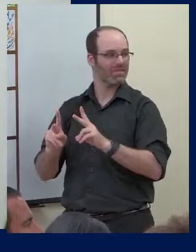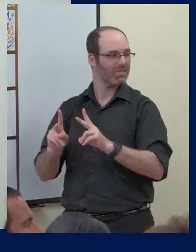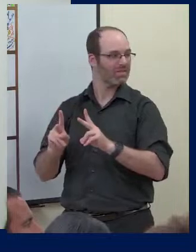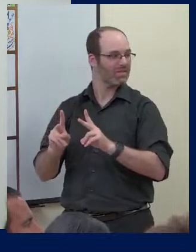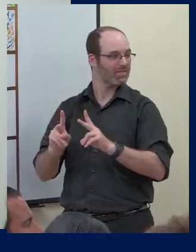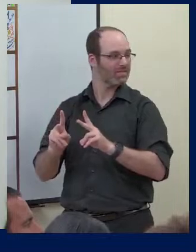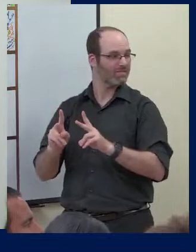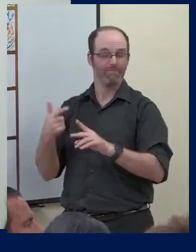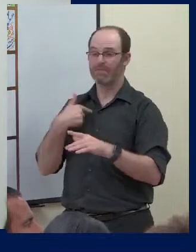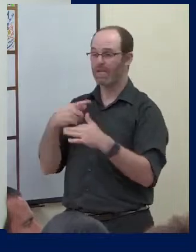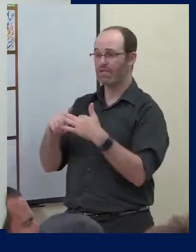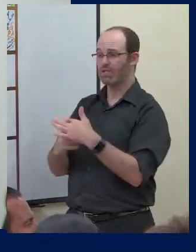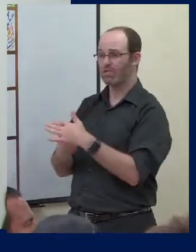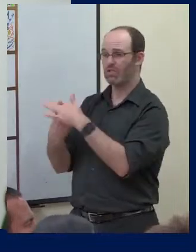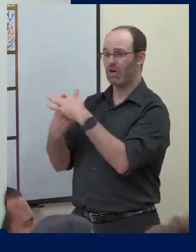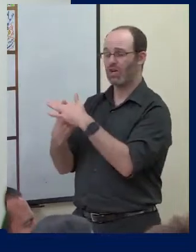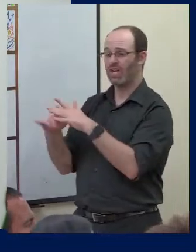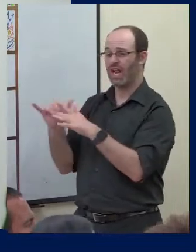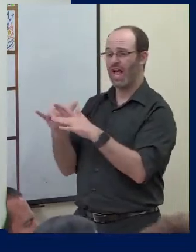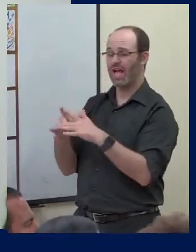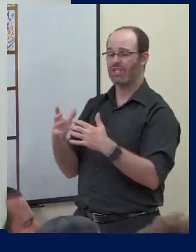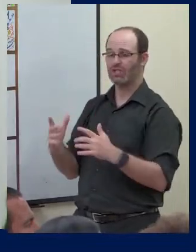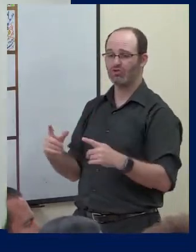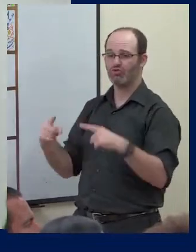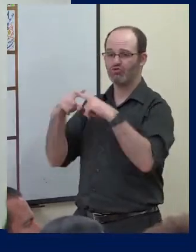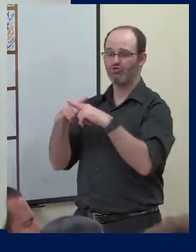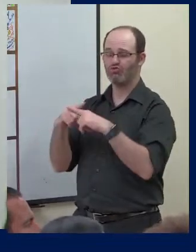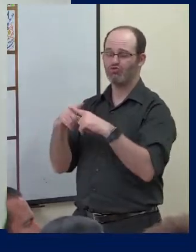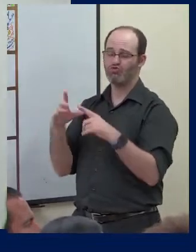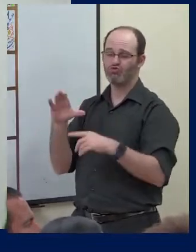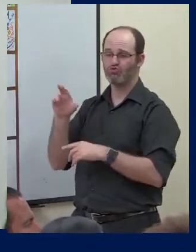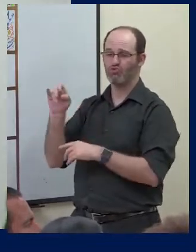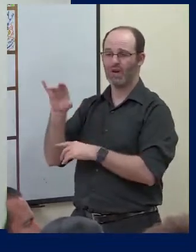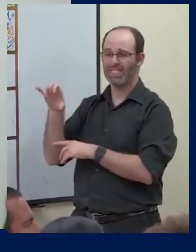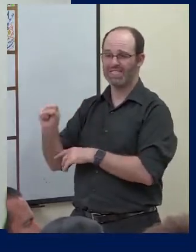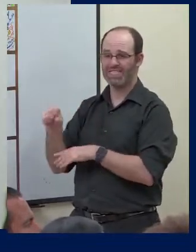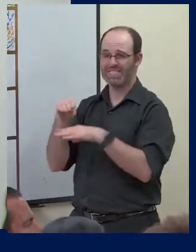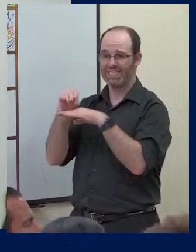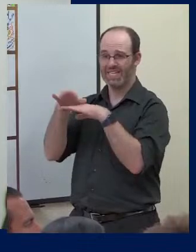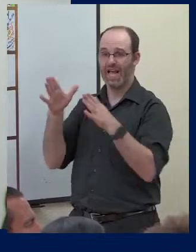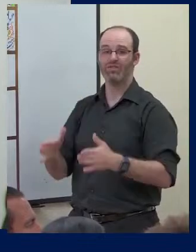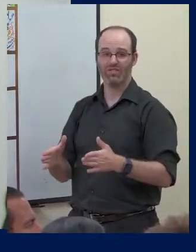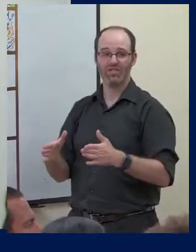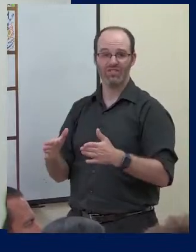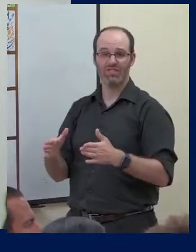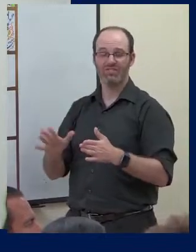I started my career as a crisis counselor, so in some ways it is quite remarkable to